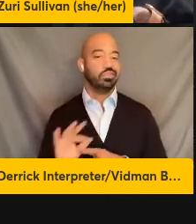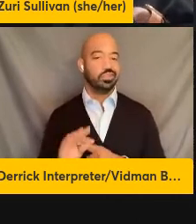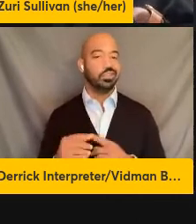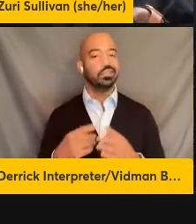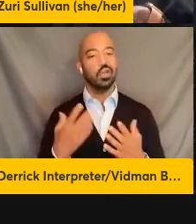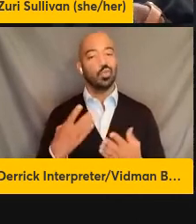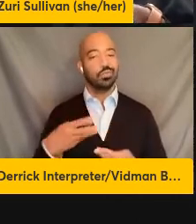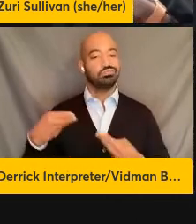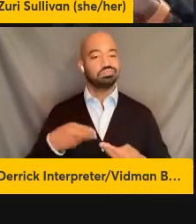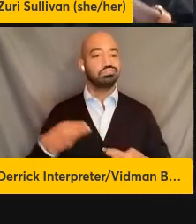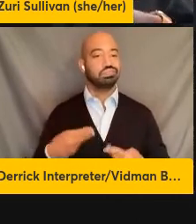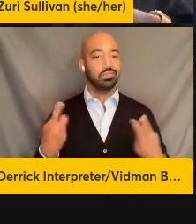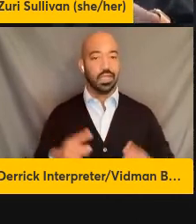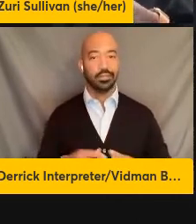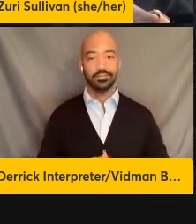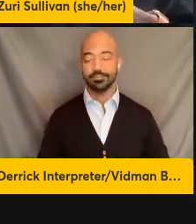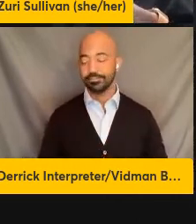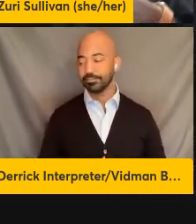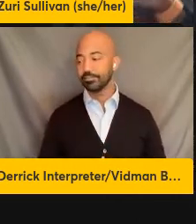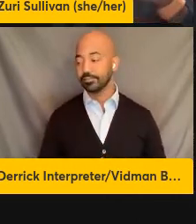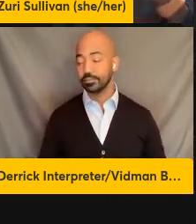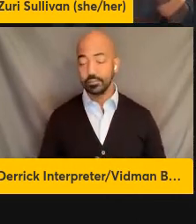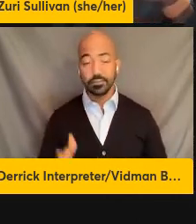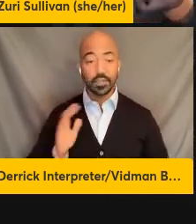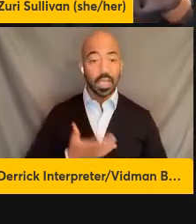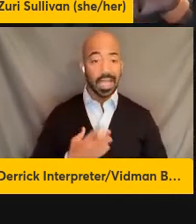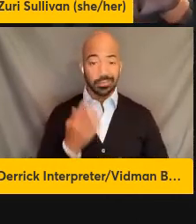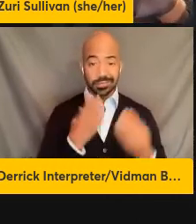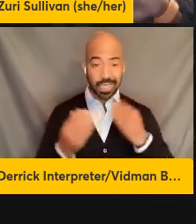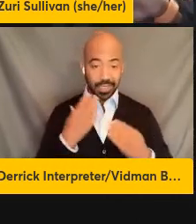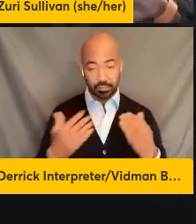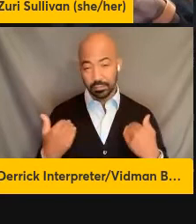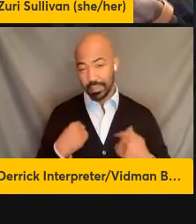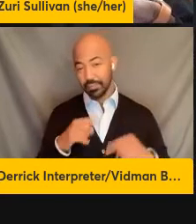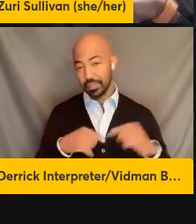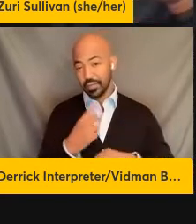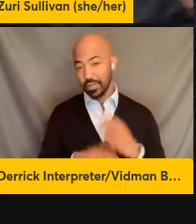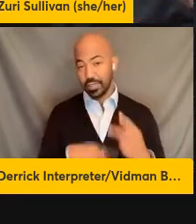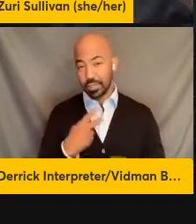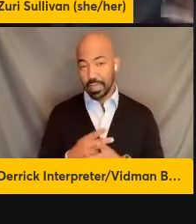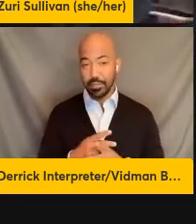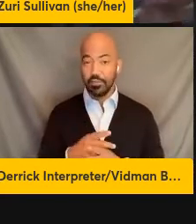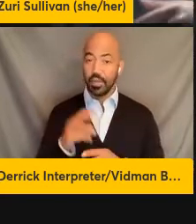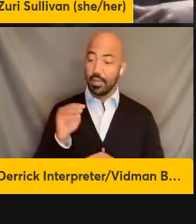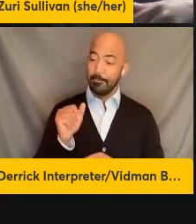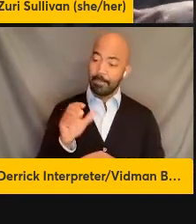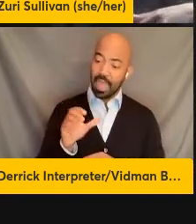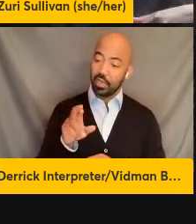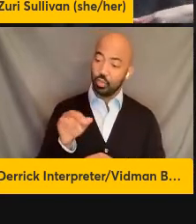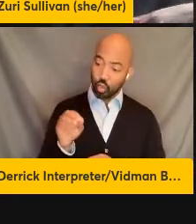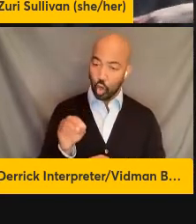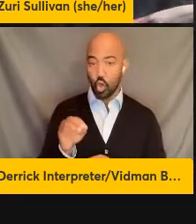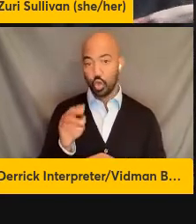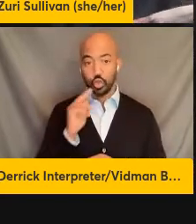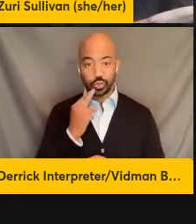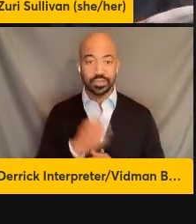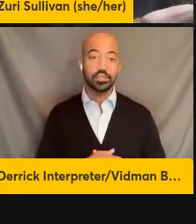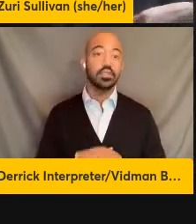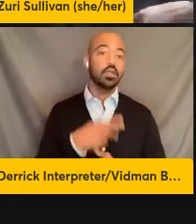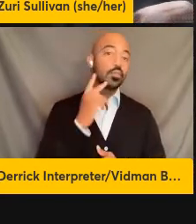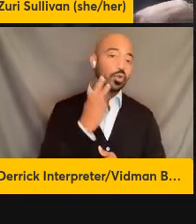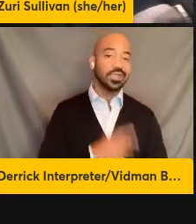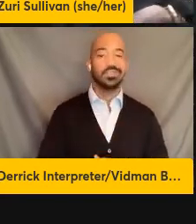Unknown: So just as our diets consist of various different types of macronutrients, proteins, carbohydrates, and lipids, we also